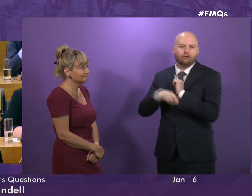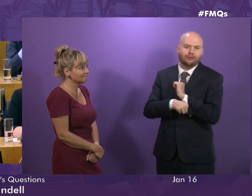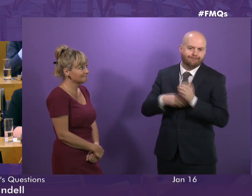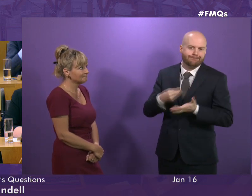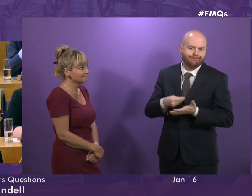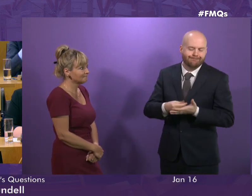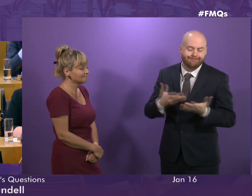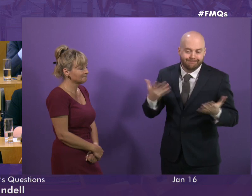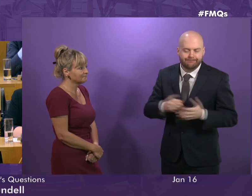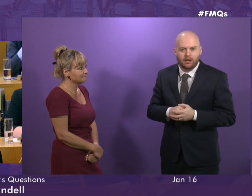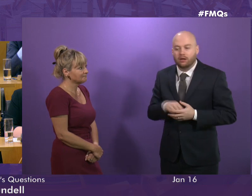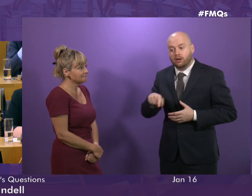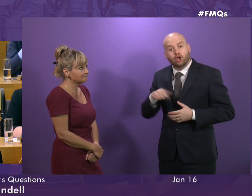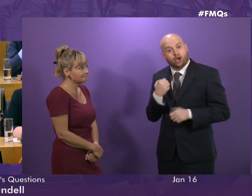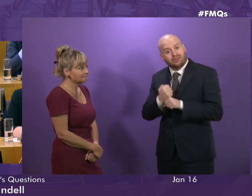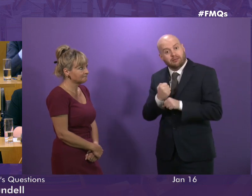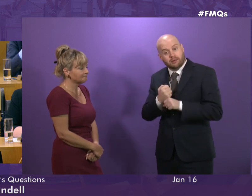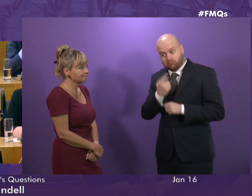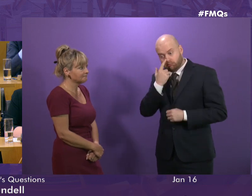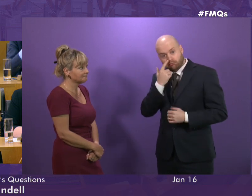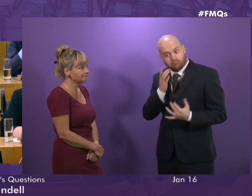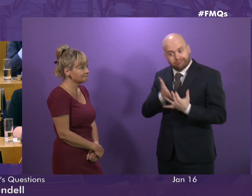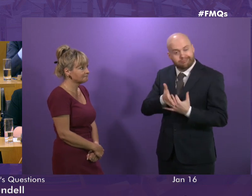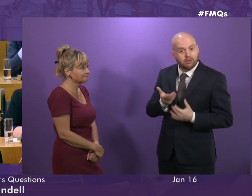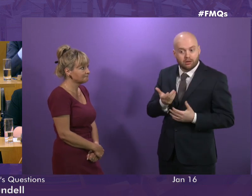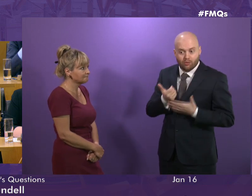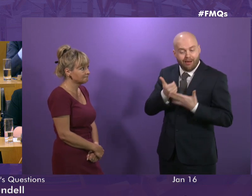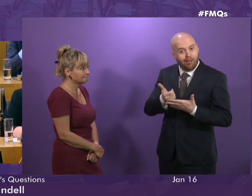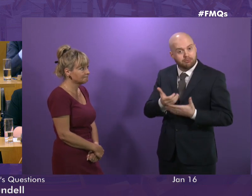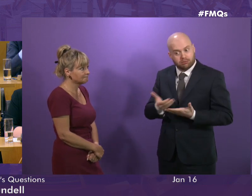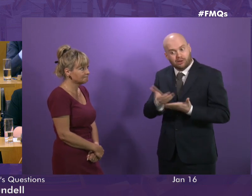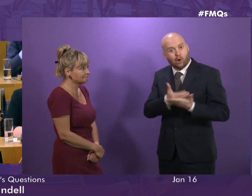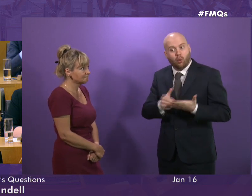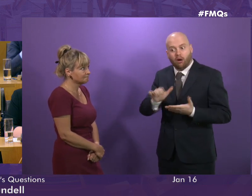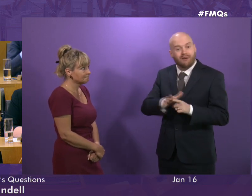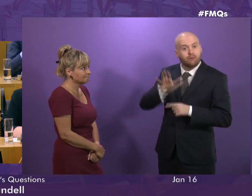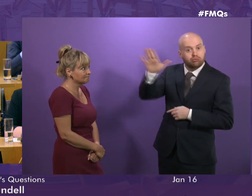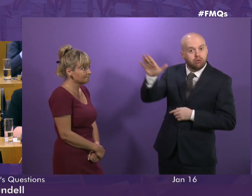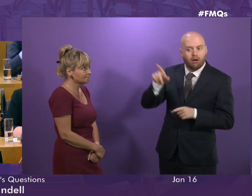to secure the future of the company and its regionally significant, highly skilled manufacturing